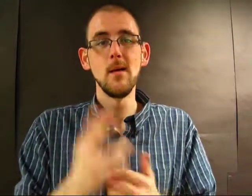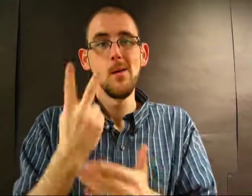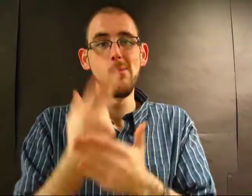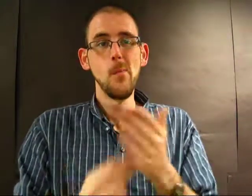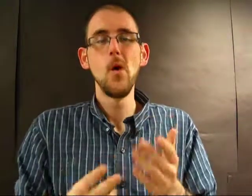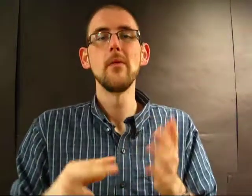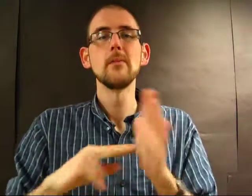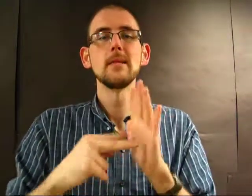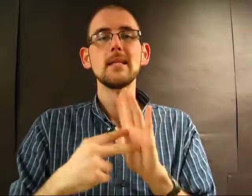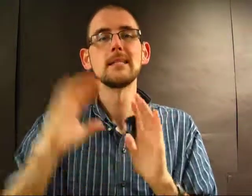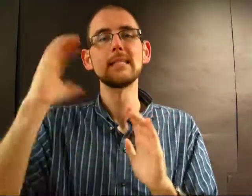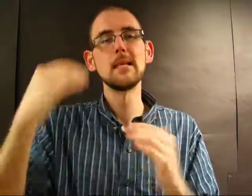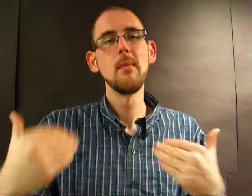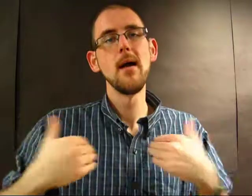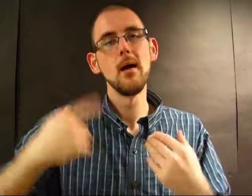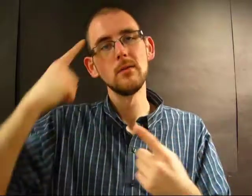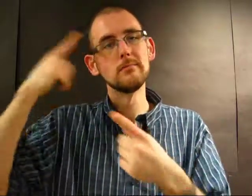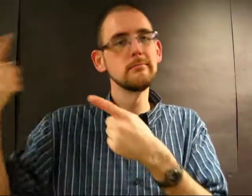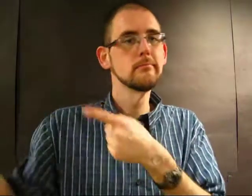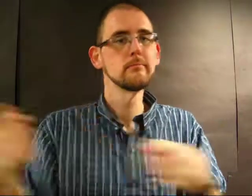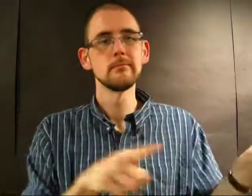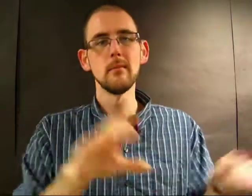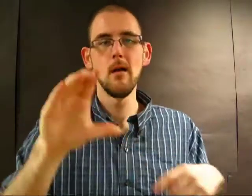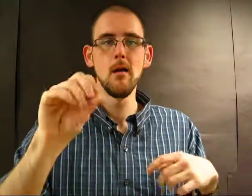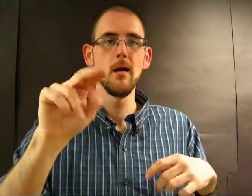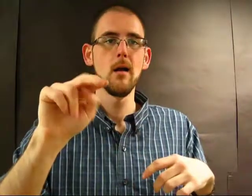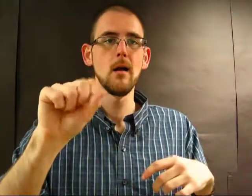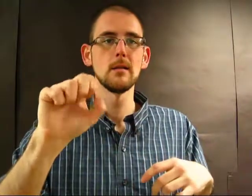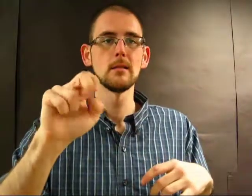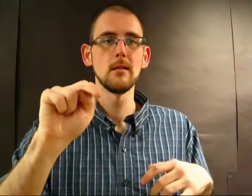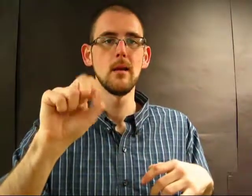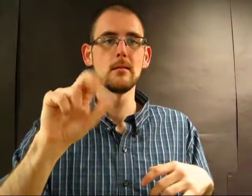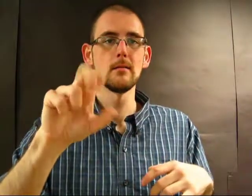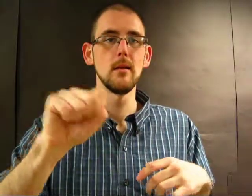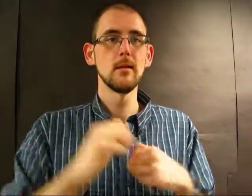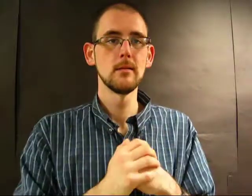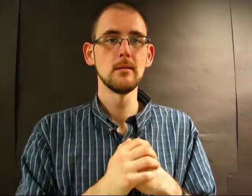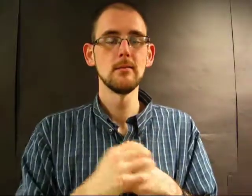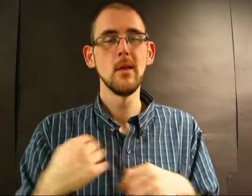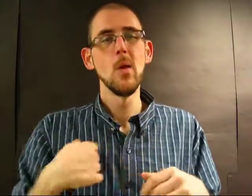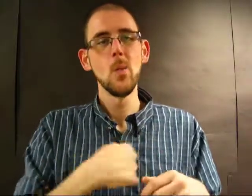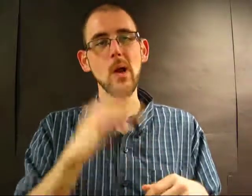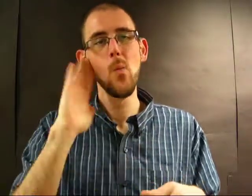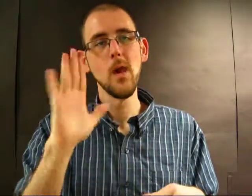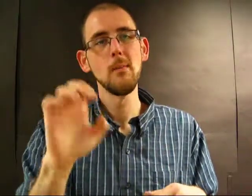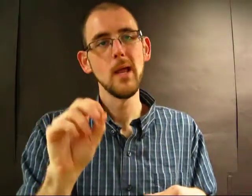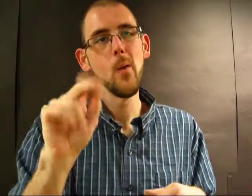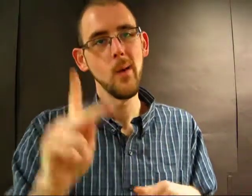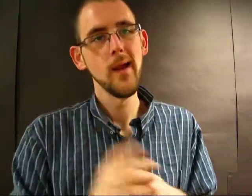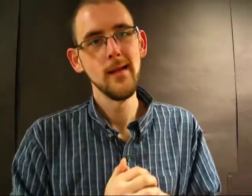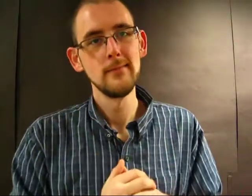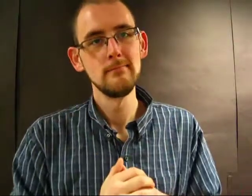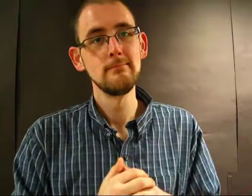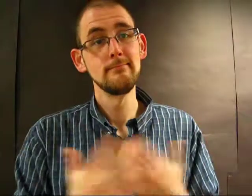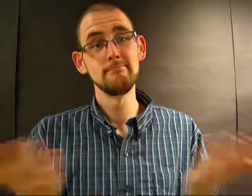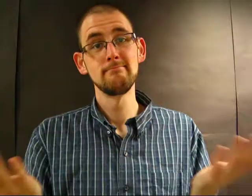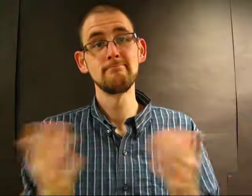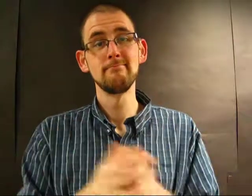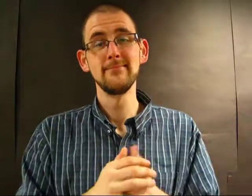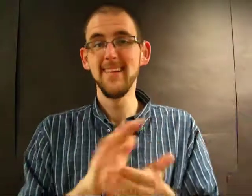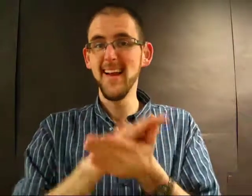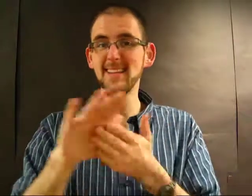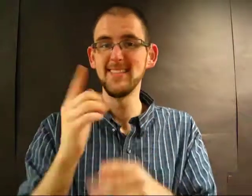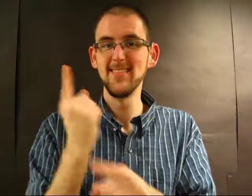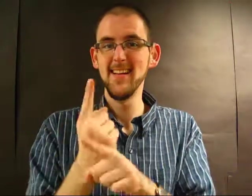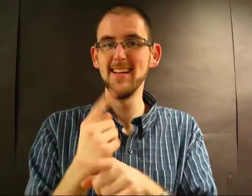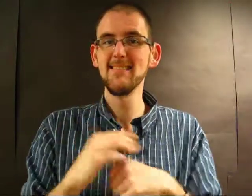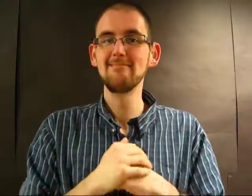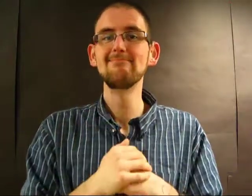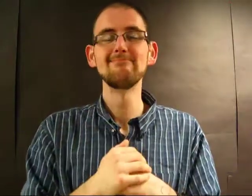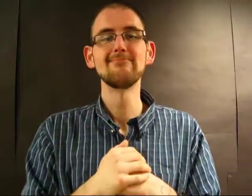There really does seem to be a consensus: We WILL be okay! Nice, right?